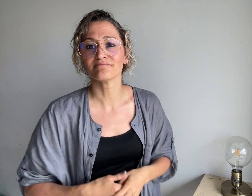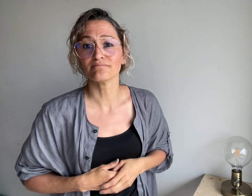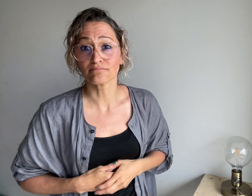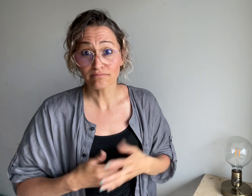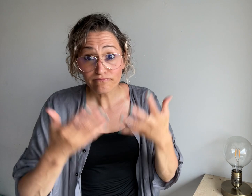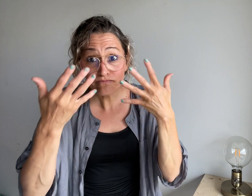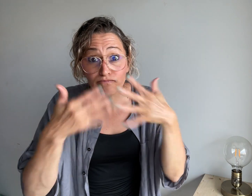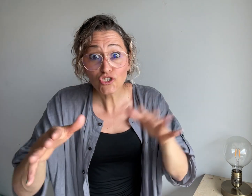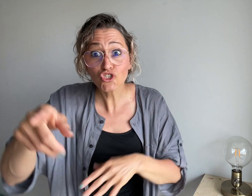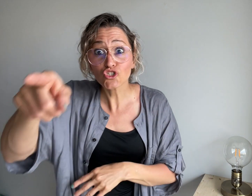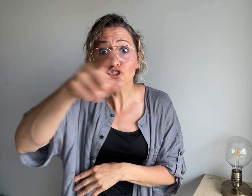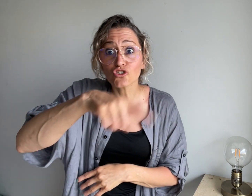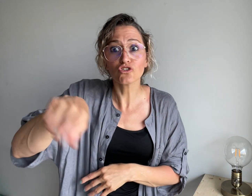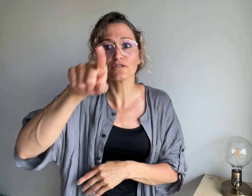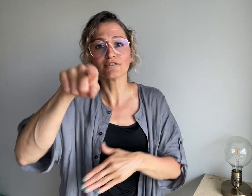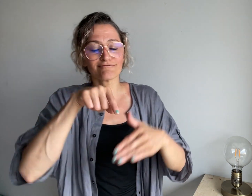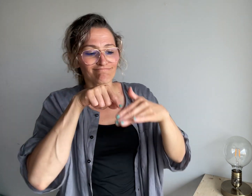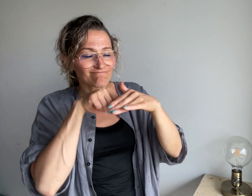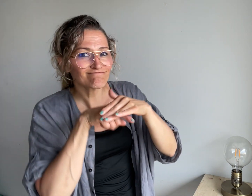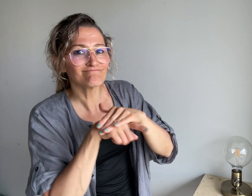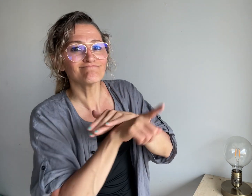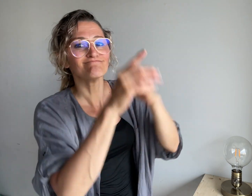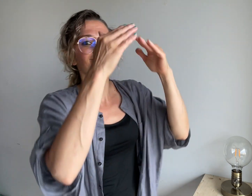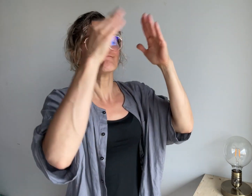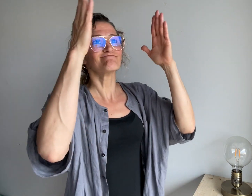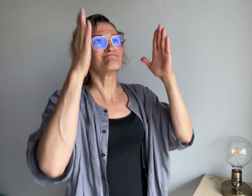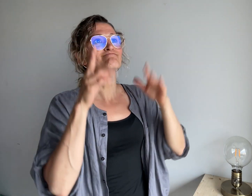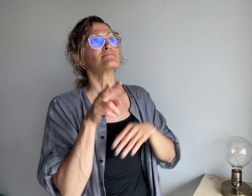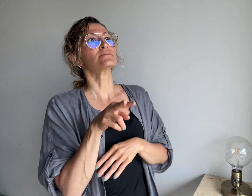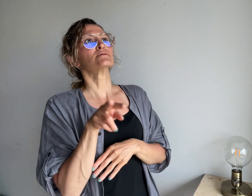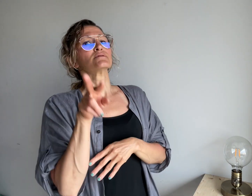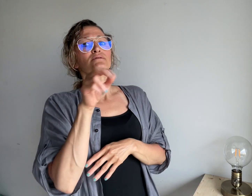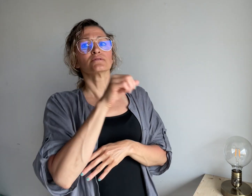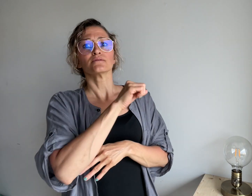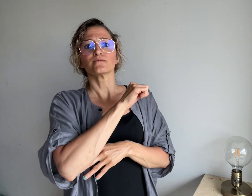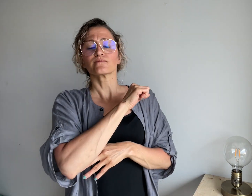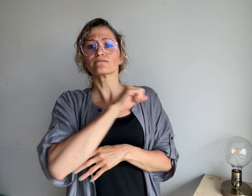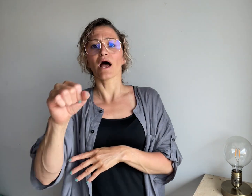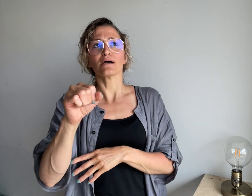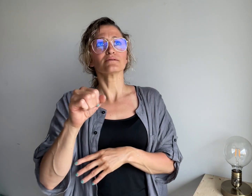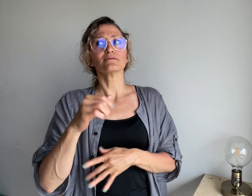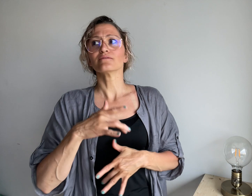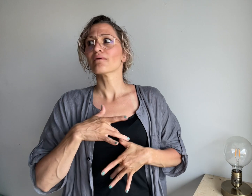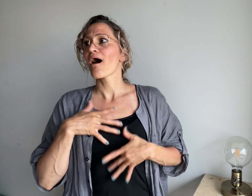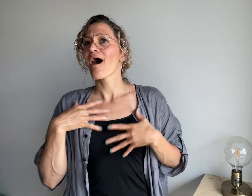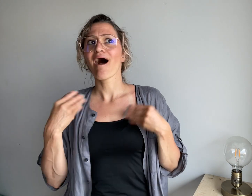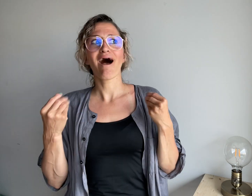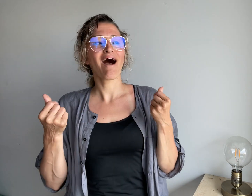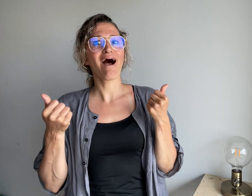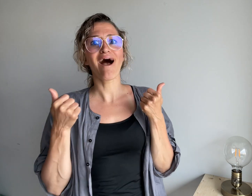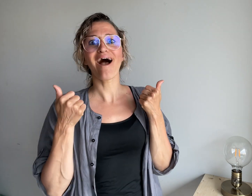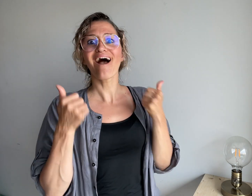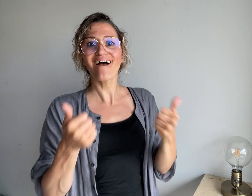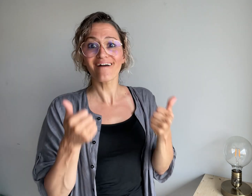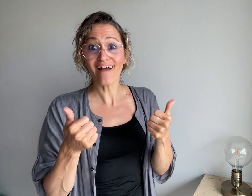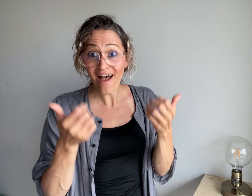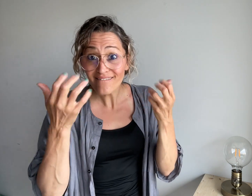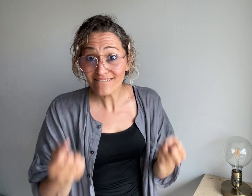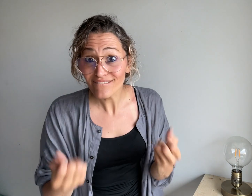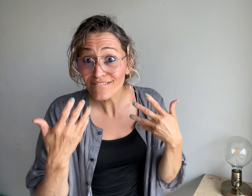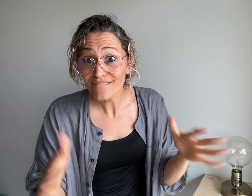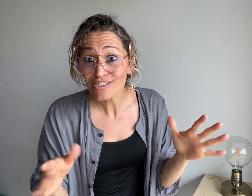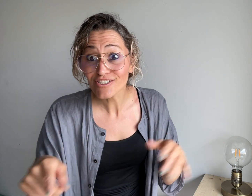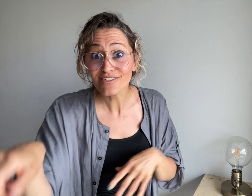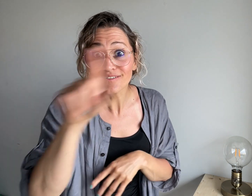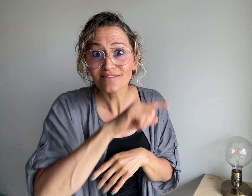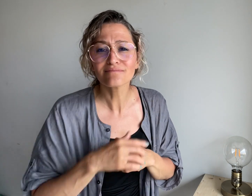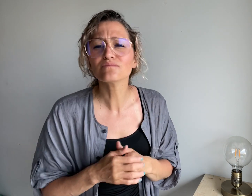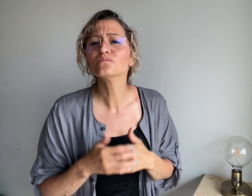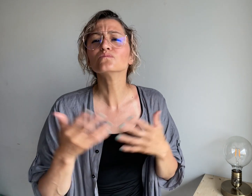Have you ever entered a building and immediately felt comfortable?